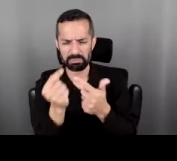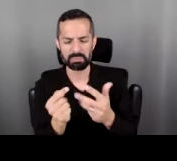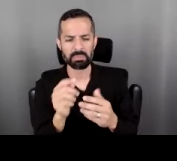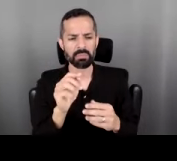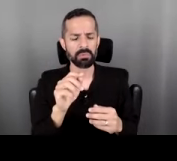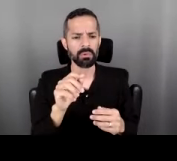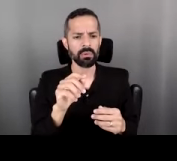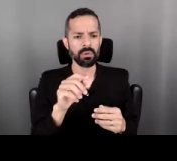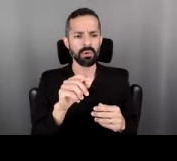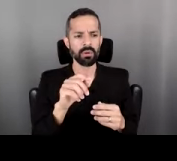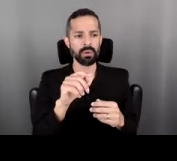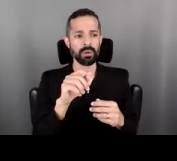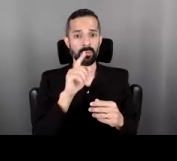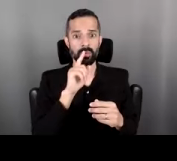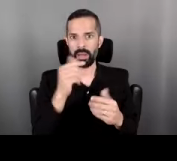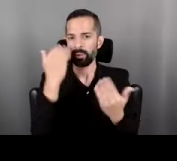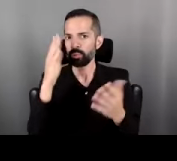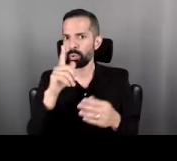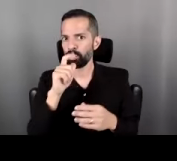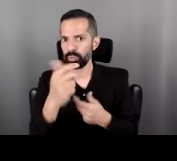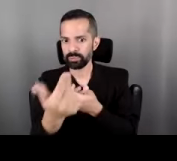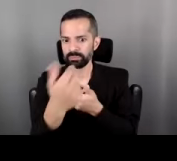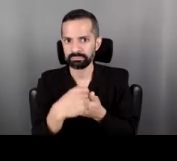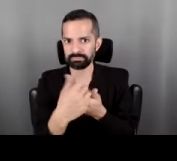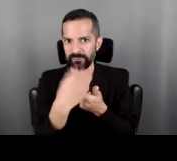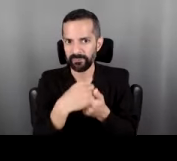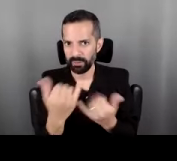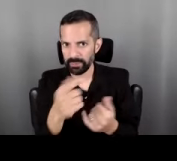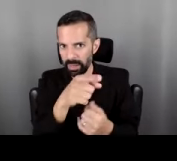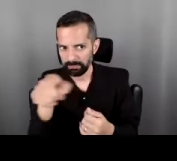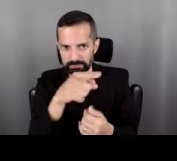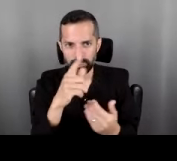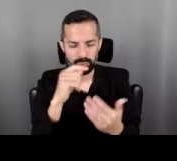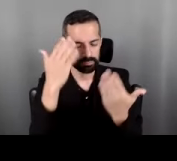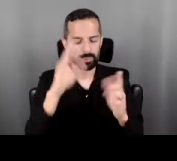of who we have on today, wanted to point out that most often